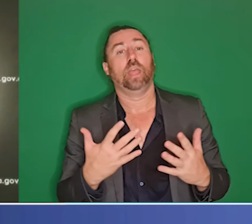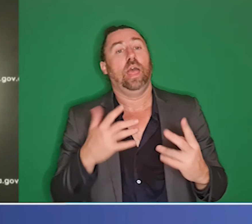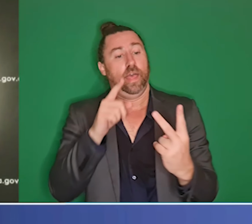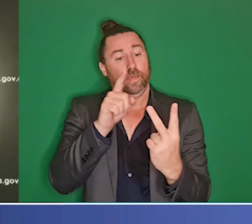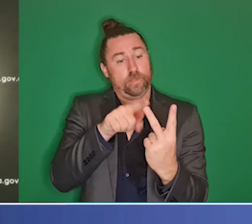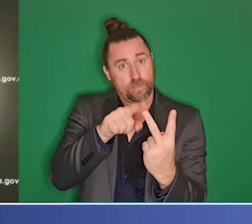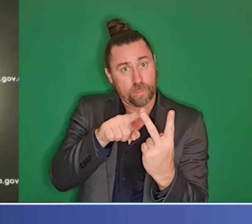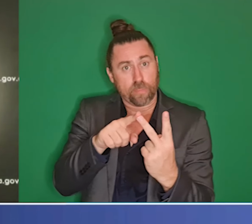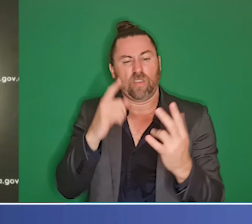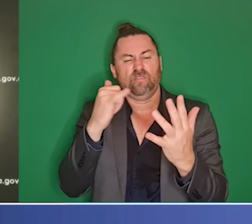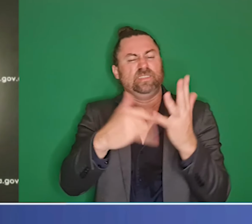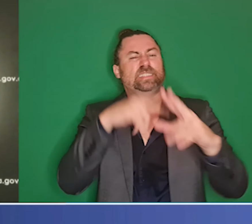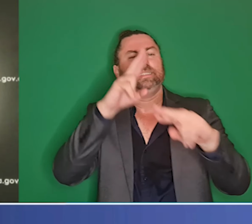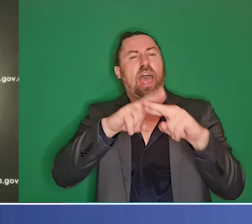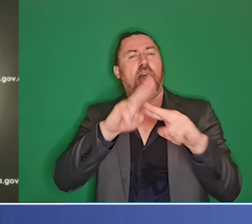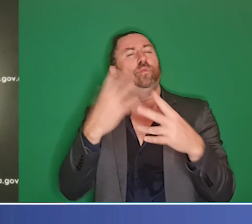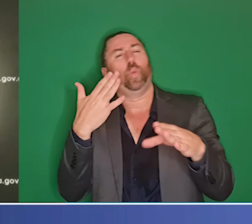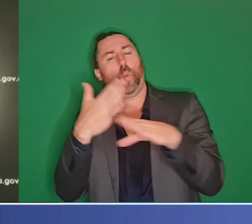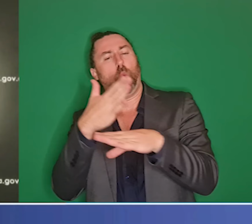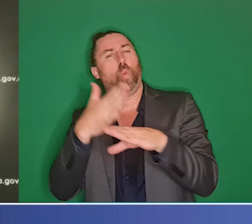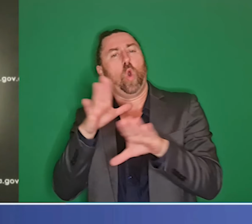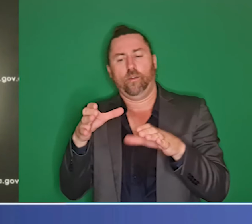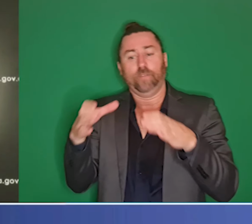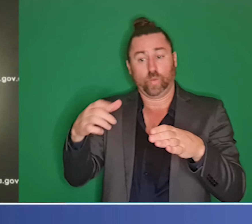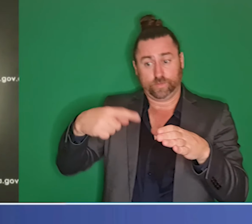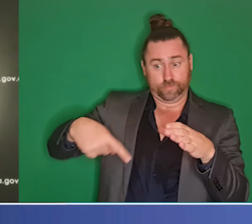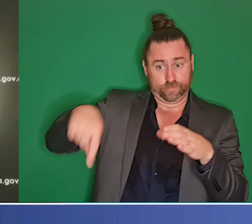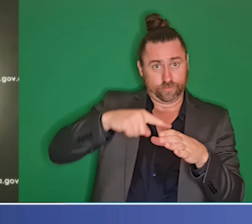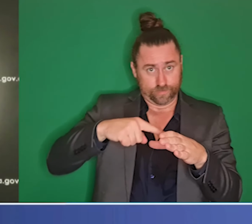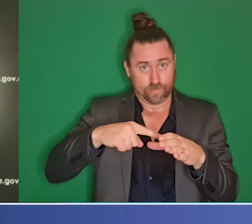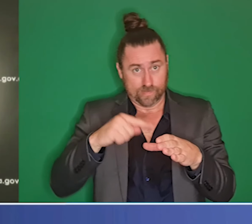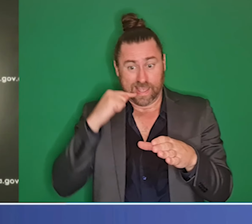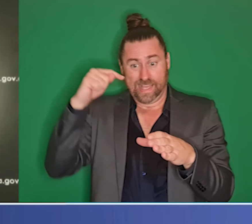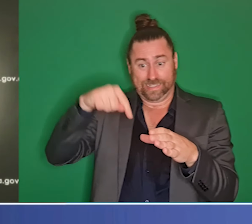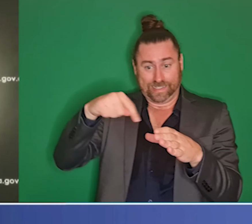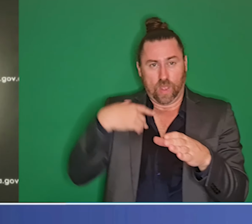And with regards to workforce, there are five actions that we're taking.